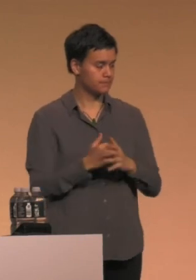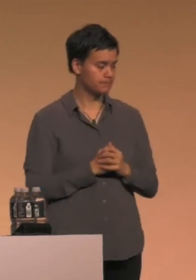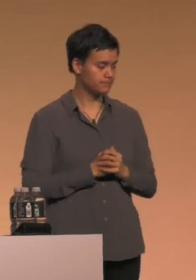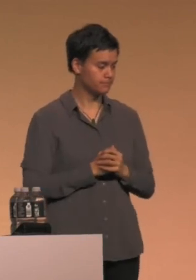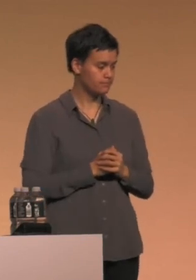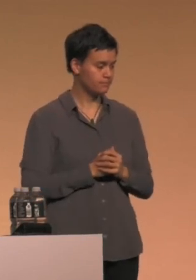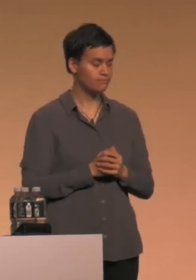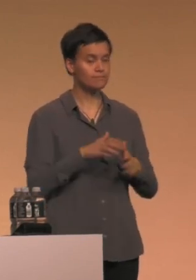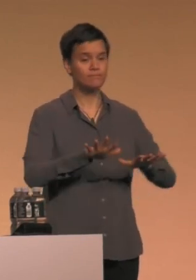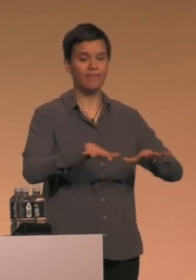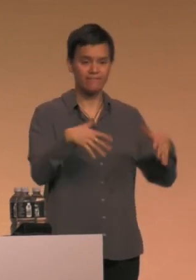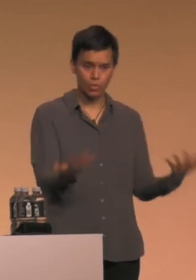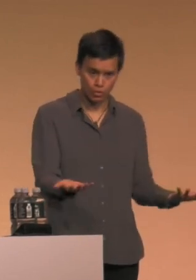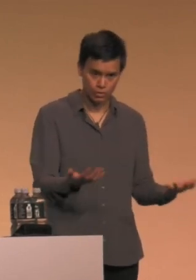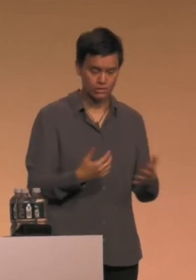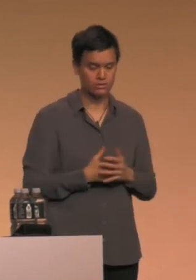No rera a aku ho mahi. Tena kotou, tena kotou, tena tatou katoa.